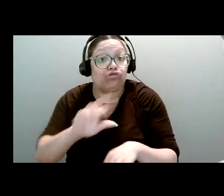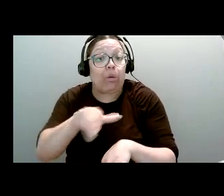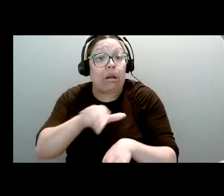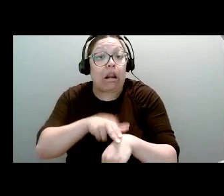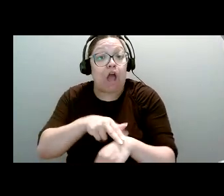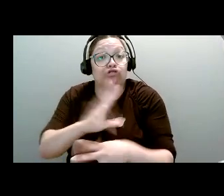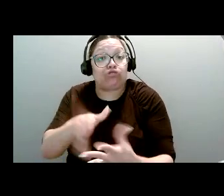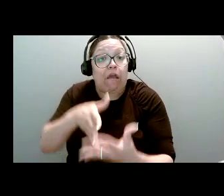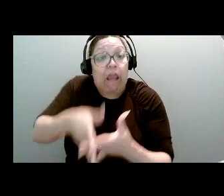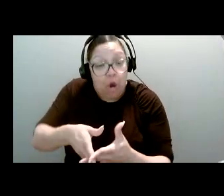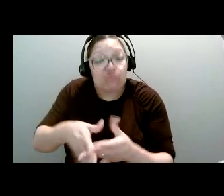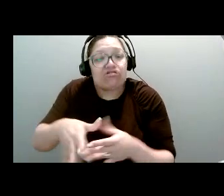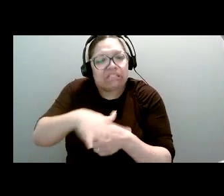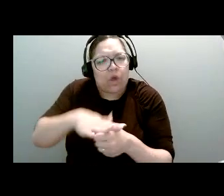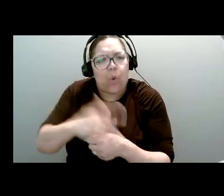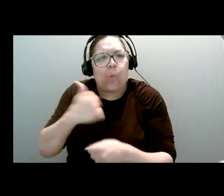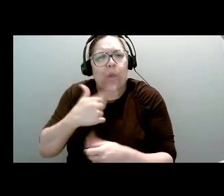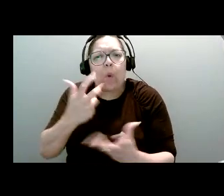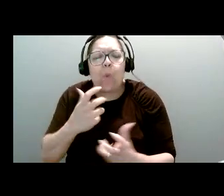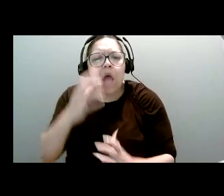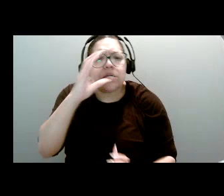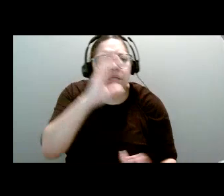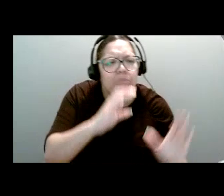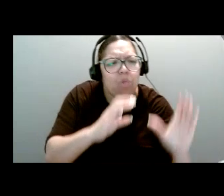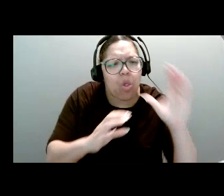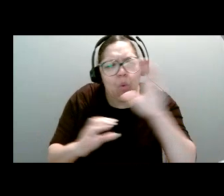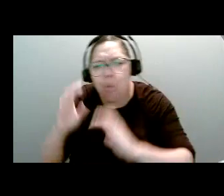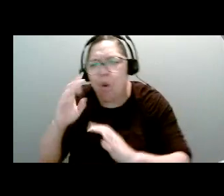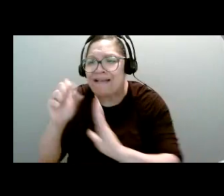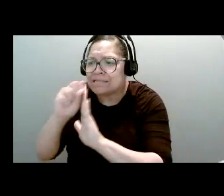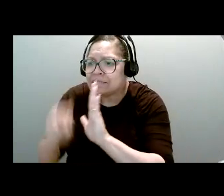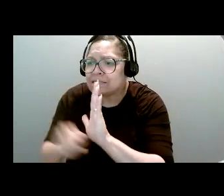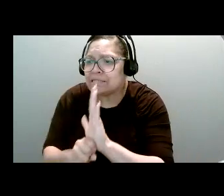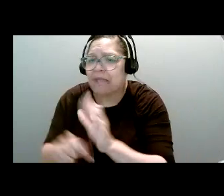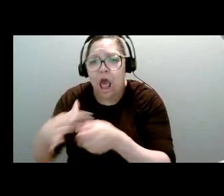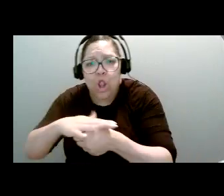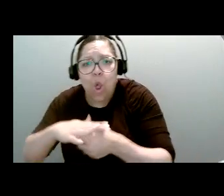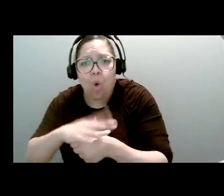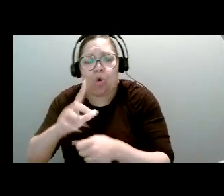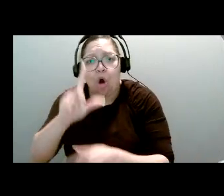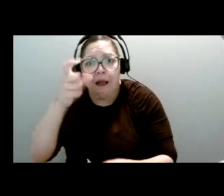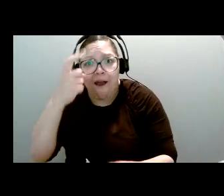We want to explore if state and local governments are also supportive because